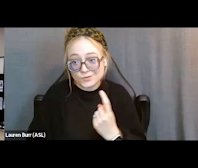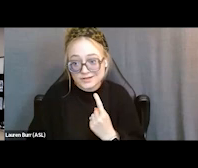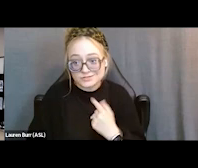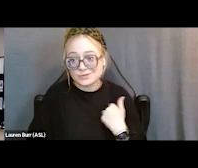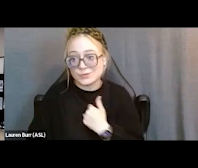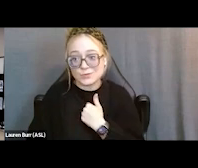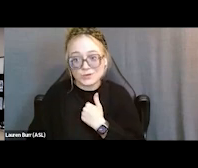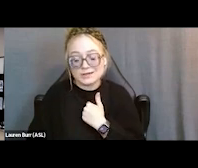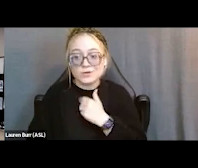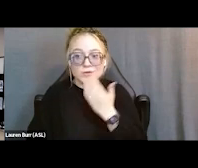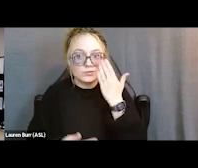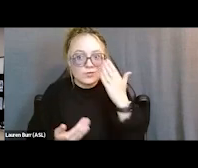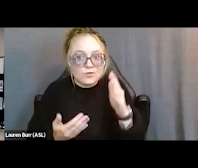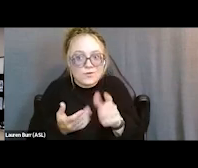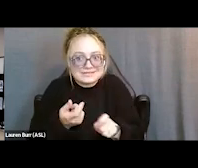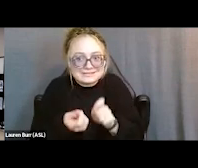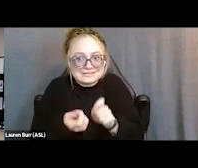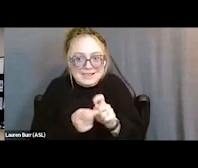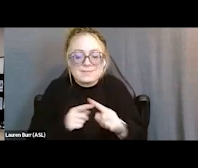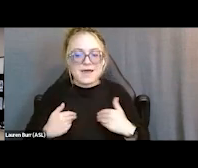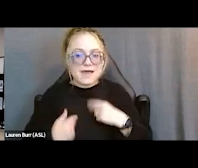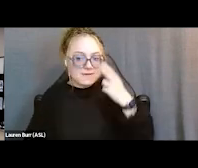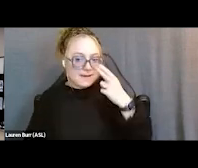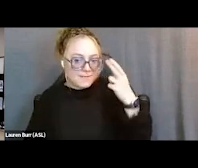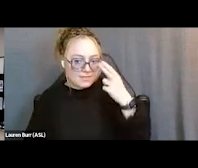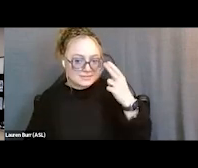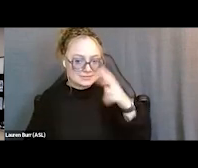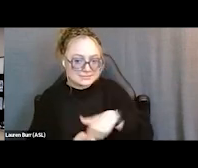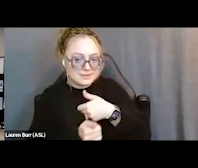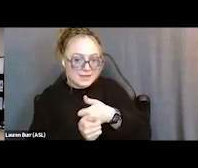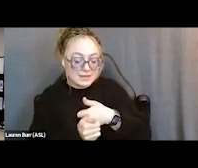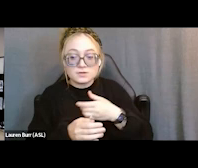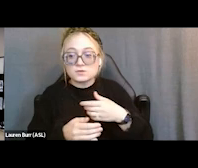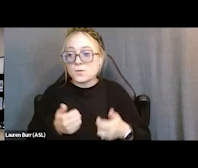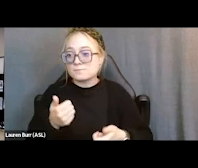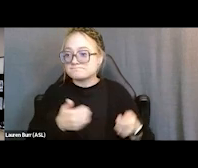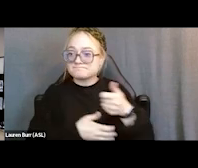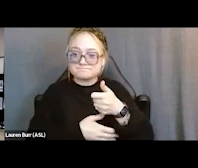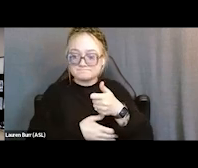but we have a lot of really solid hypotheses. So the main hypothesis that we use now